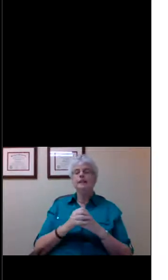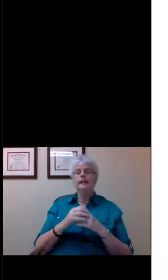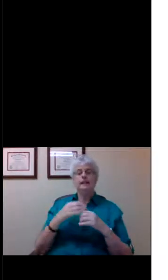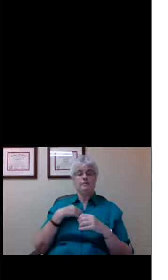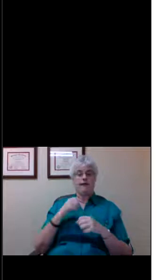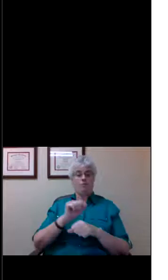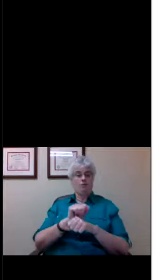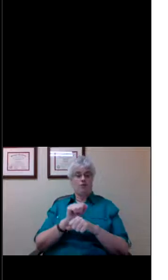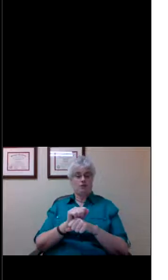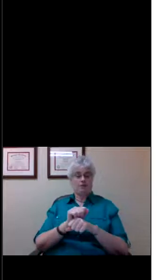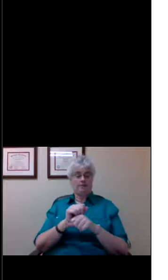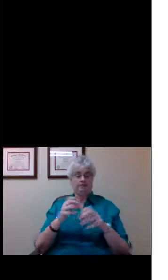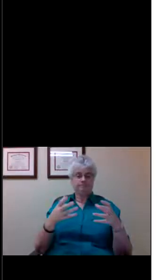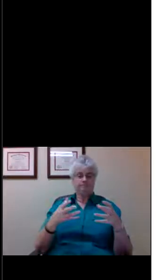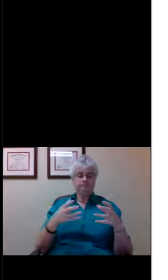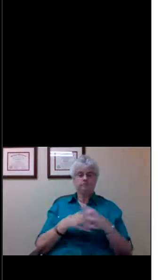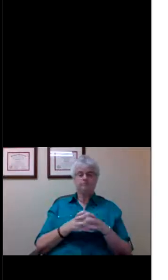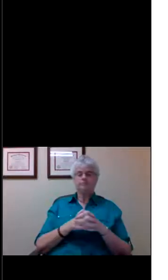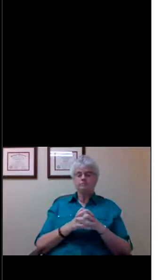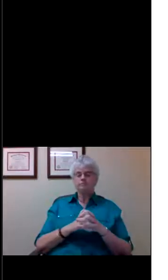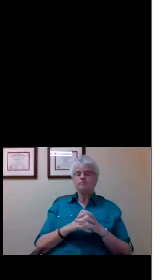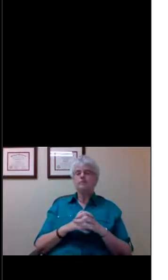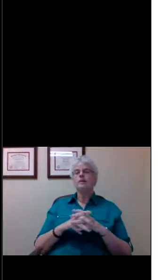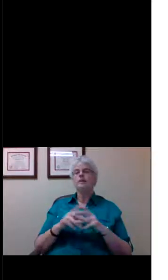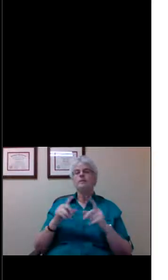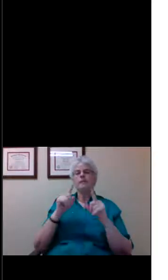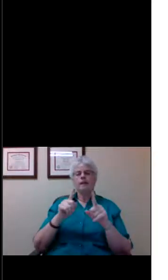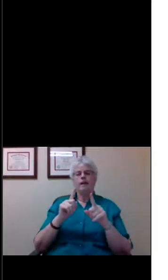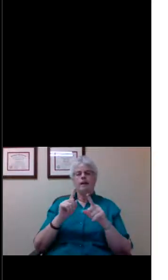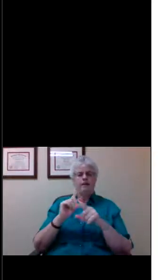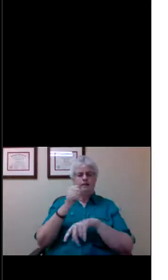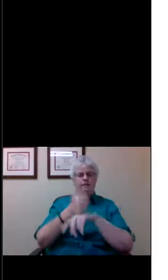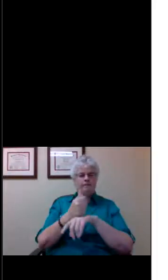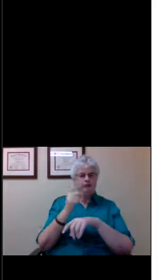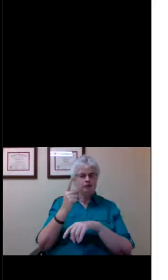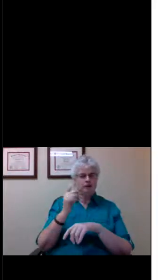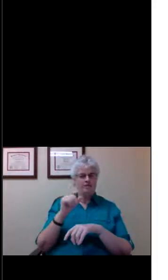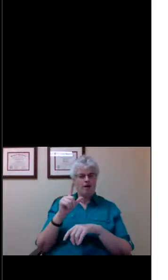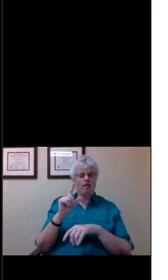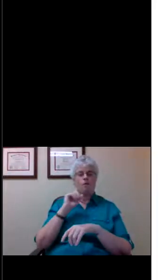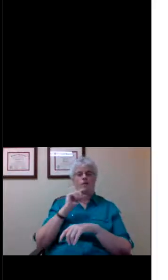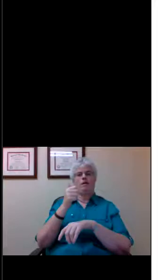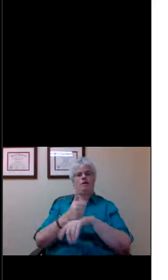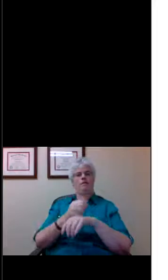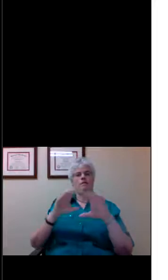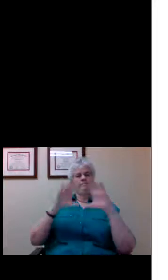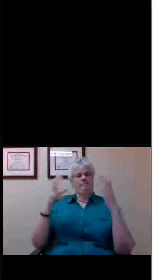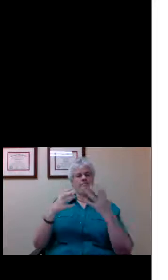areas of focus, and it's all part of the work that I do. First of all, I want